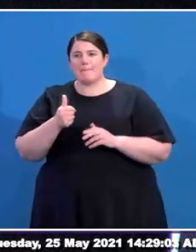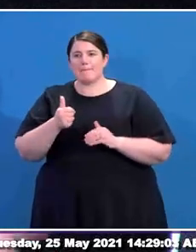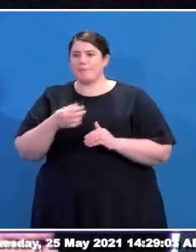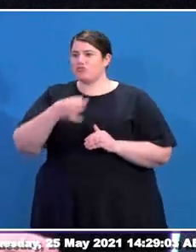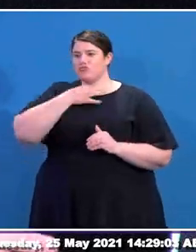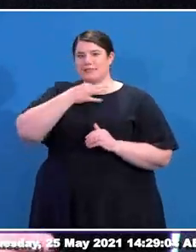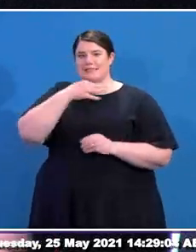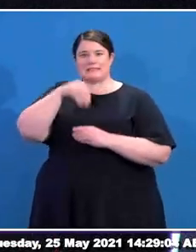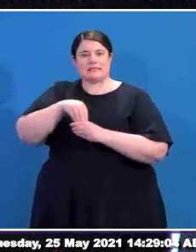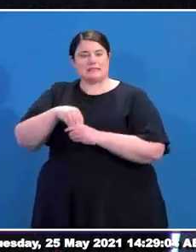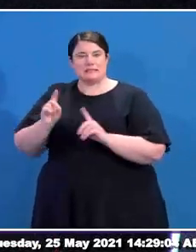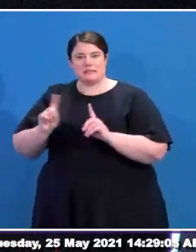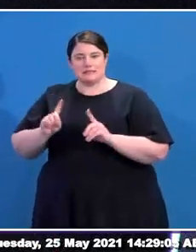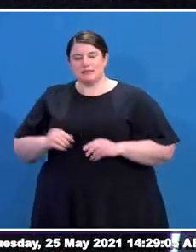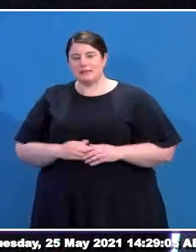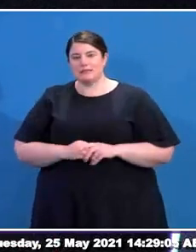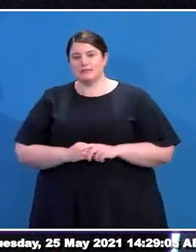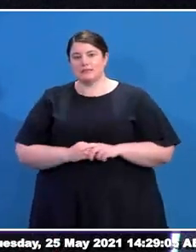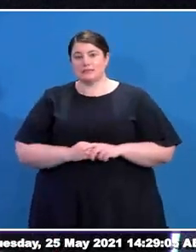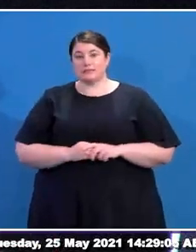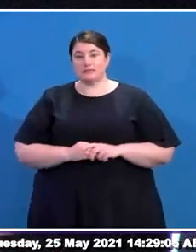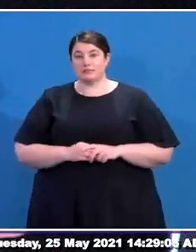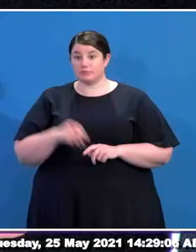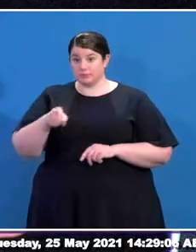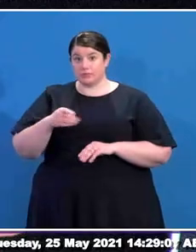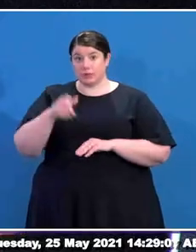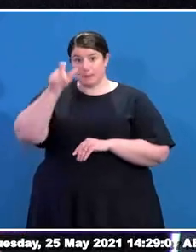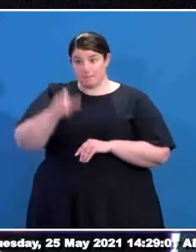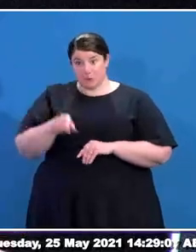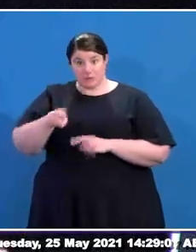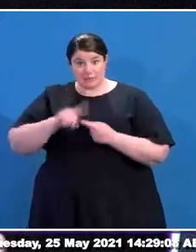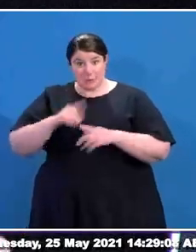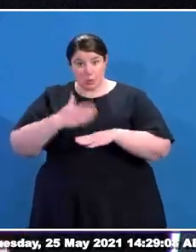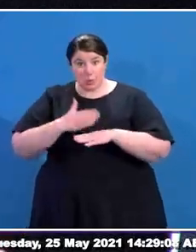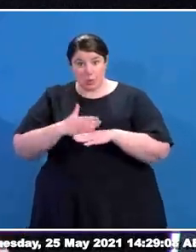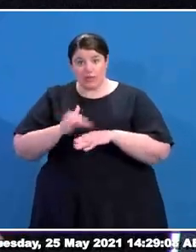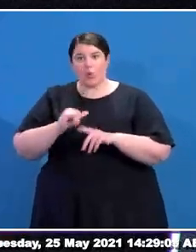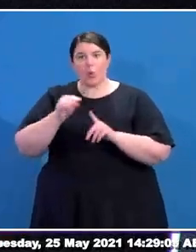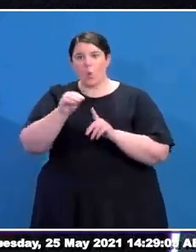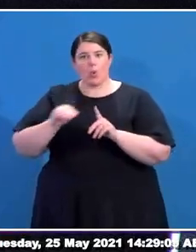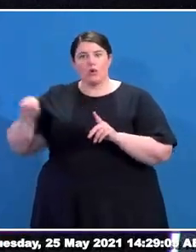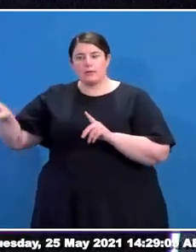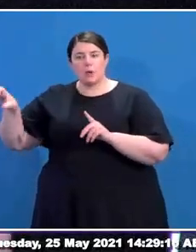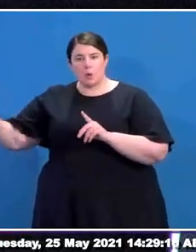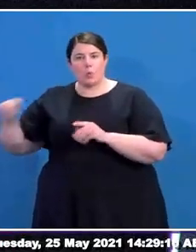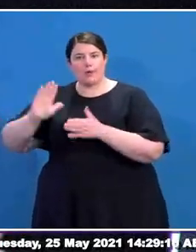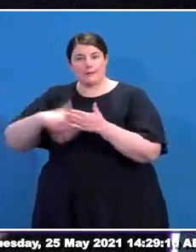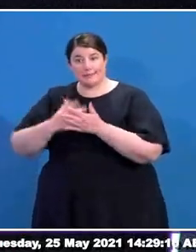So has an employee been stood down pending an investigation, what risk